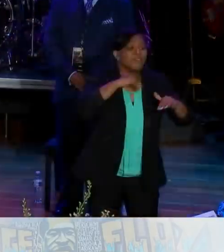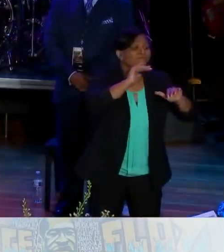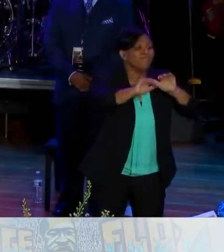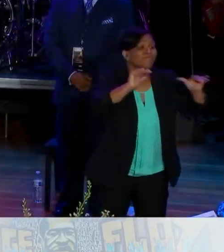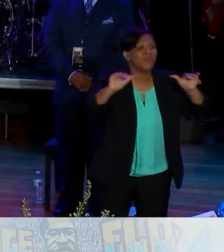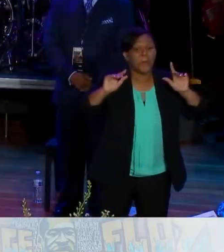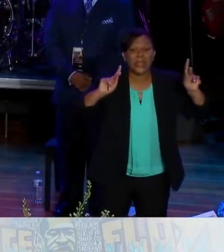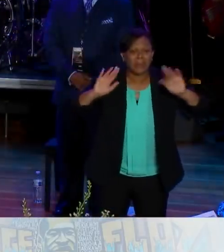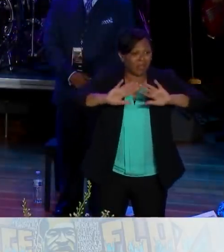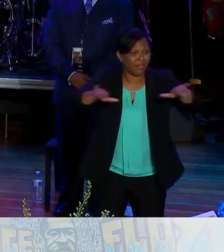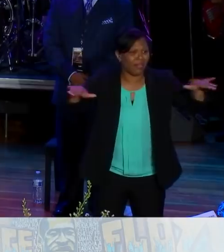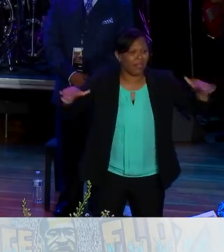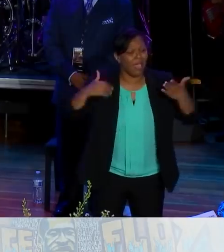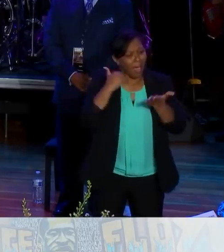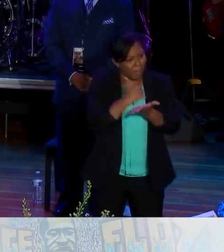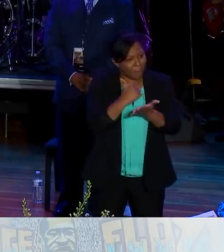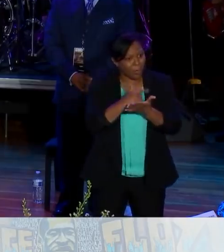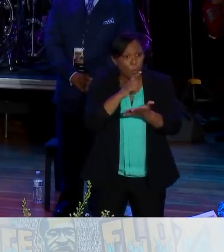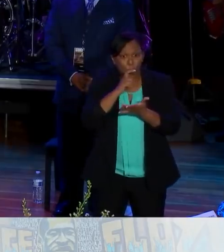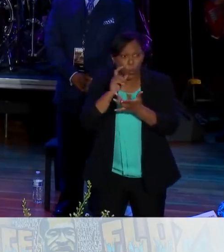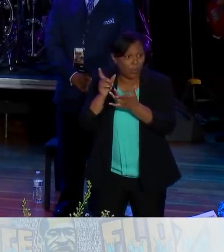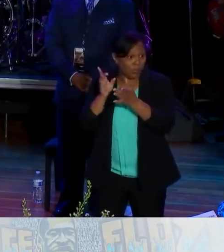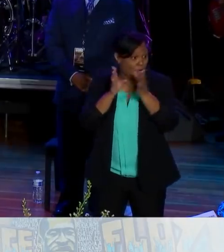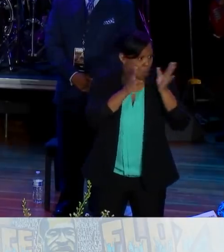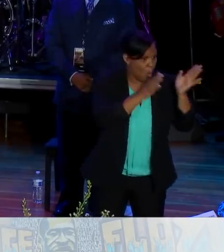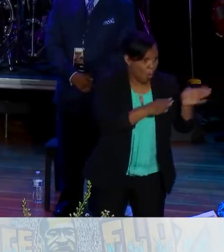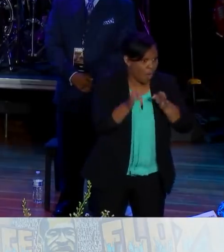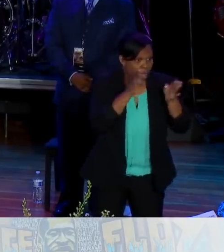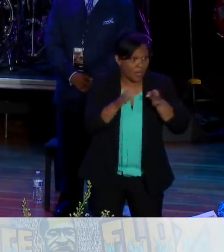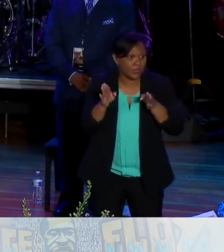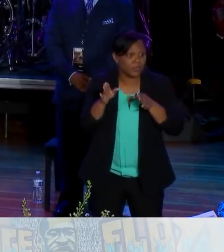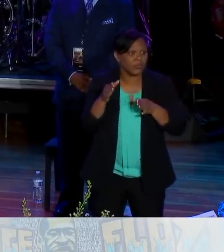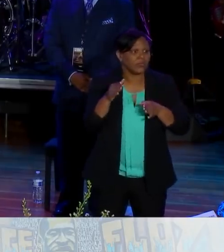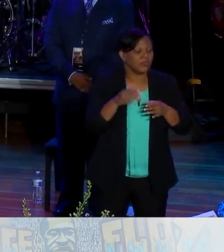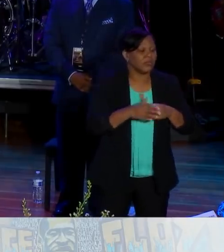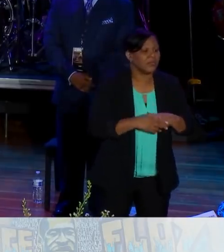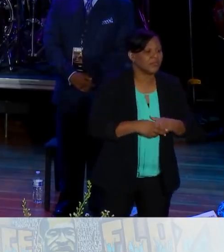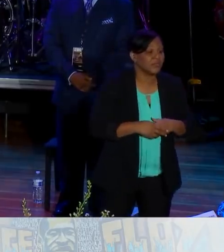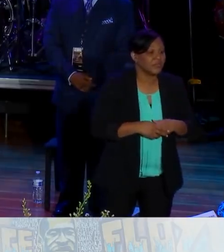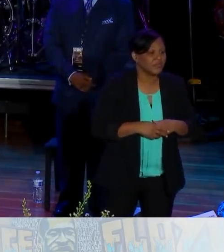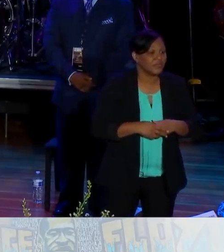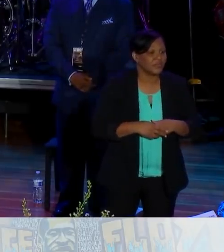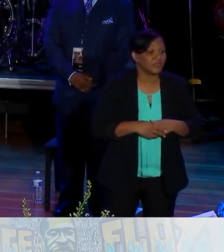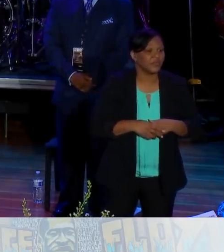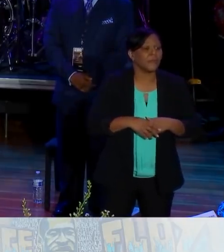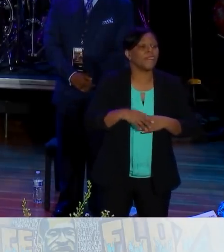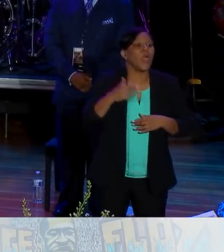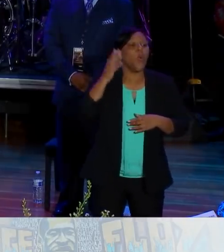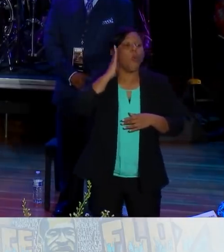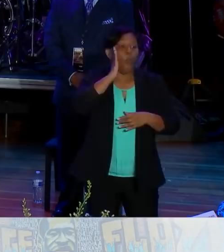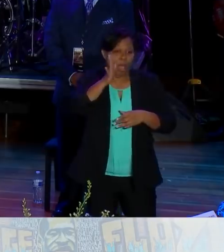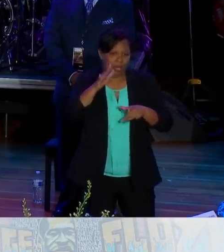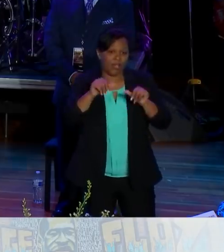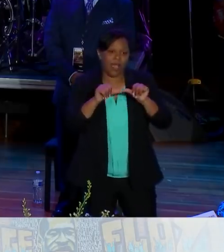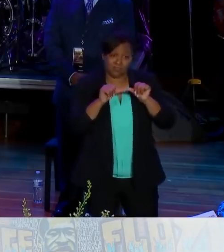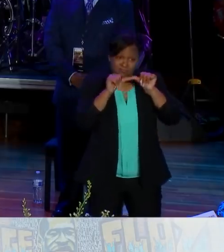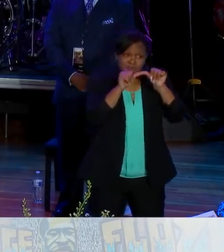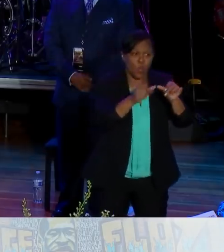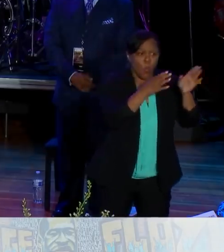WERE MARCHING AND THEY KEPT MARCHING, THEY DIDN'T NEED ANYBODY TO COME ORGANIZE, THEY ORGANIZED AND WE'RE GOING TO